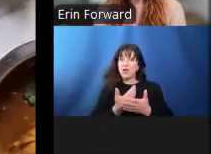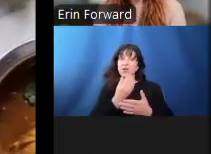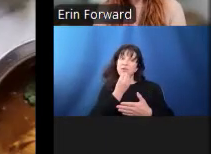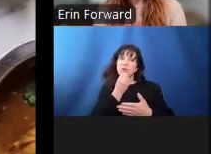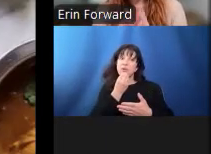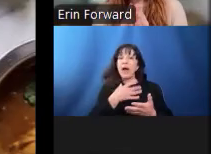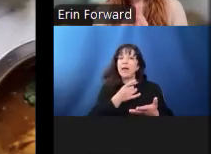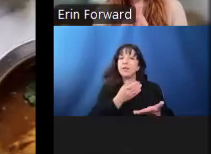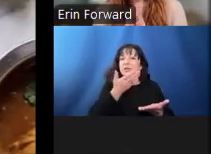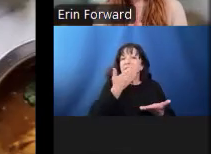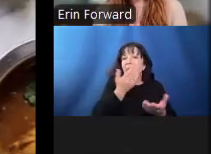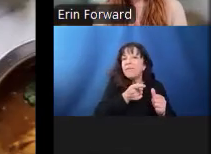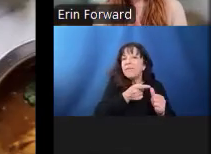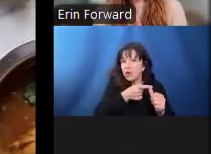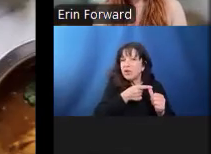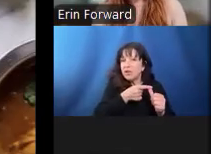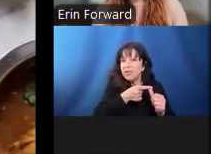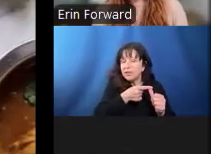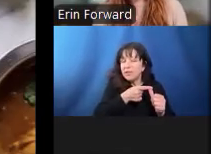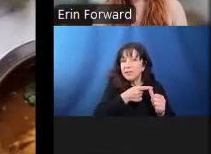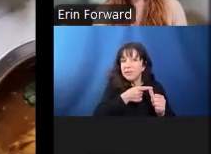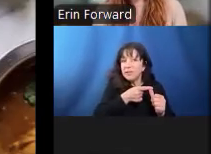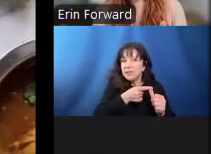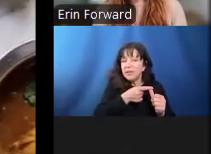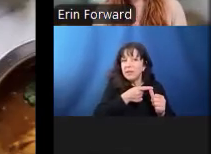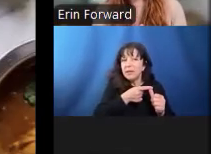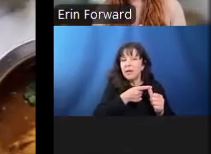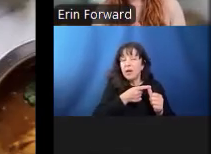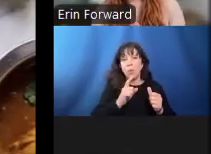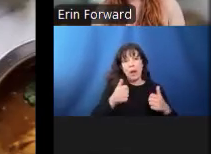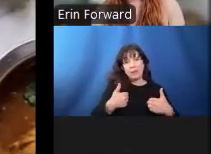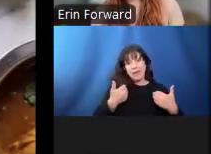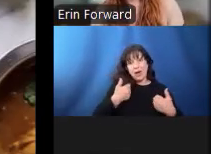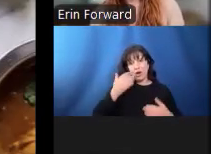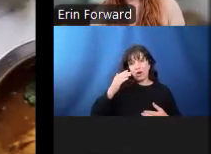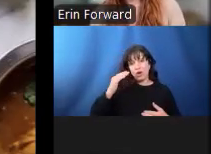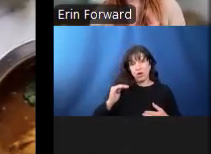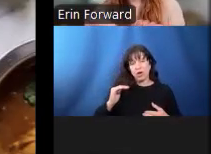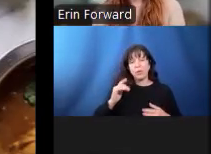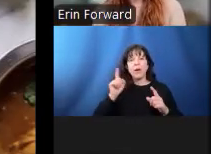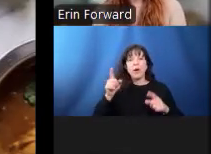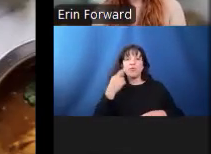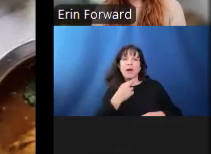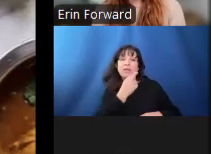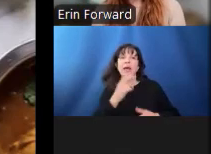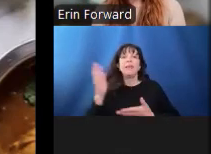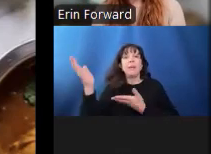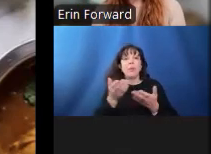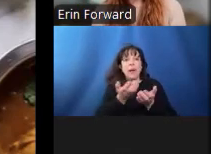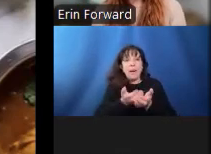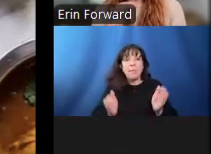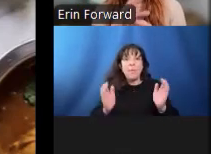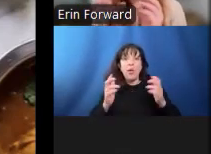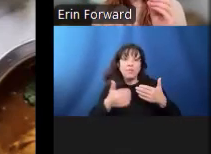first, which was very when I was younger. And we would go to restaurants, and they bring the bowl of bread out that had, like